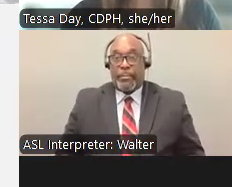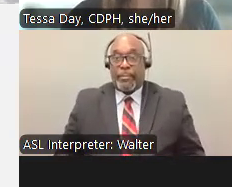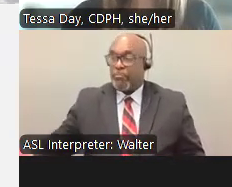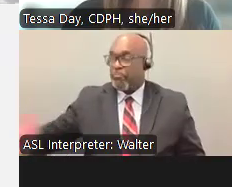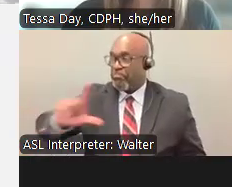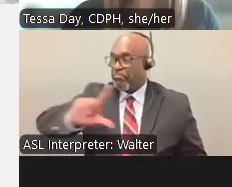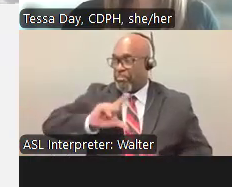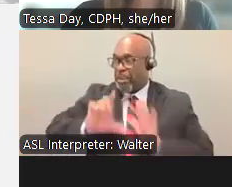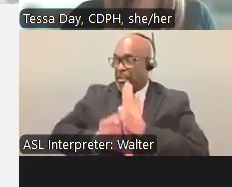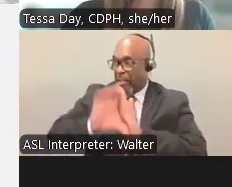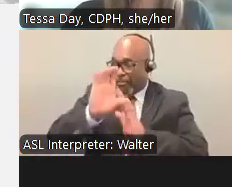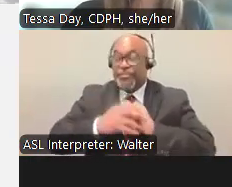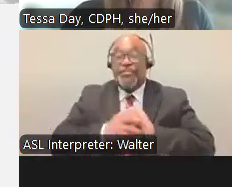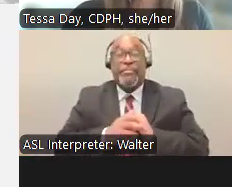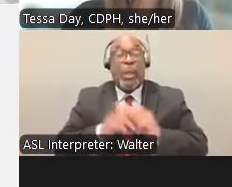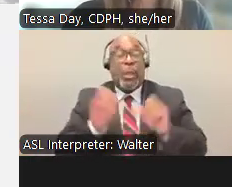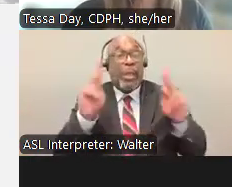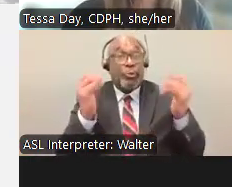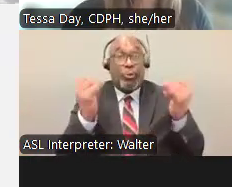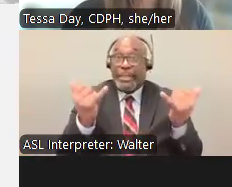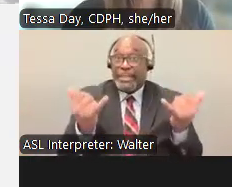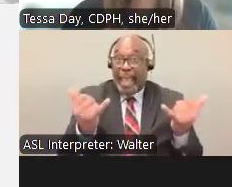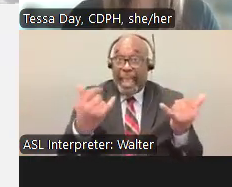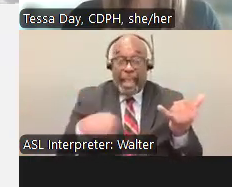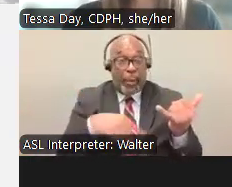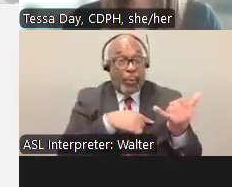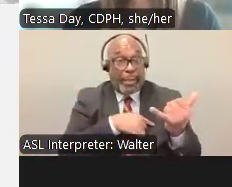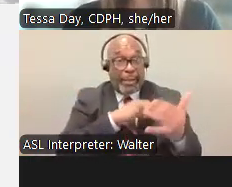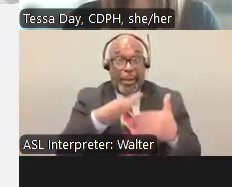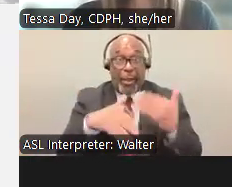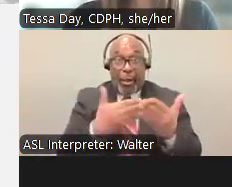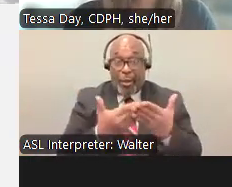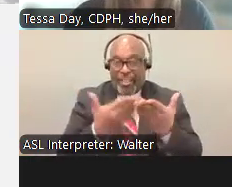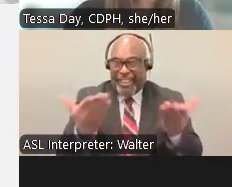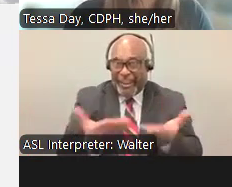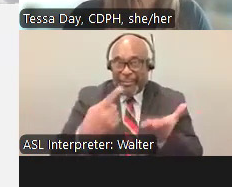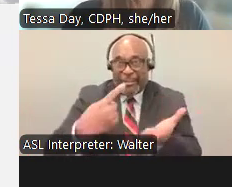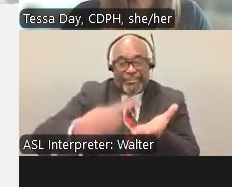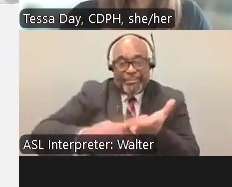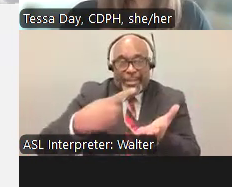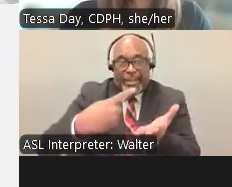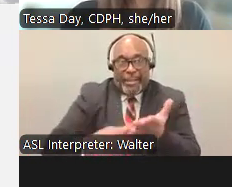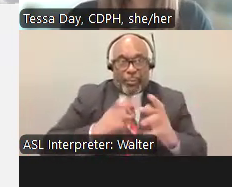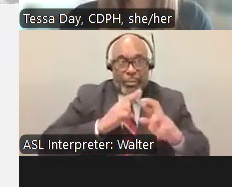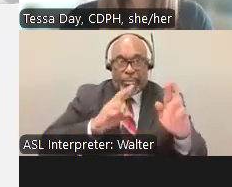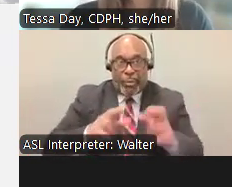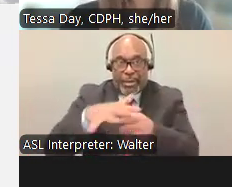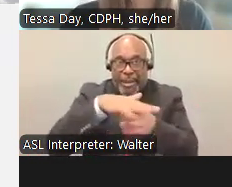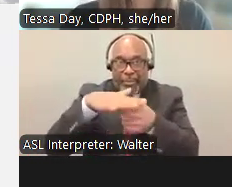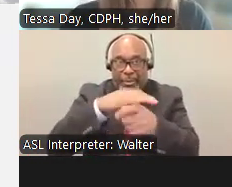13:16:59 Okay, so today we are here all 13:17:01 to talk about the report on 13:17:02 neighborhood conditions for 13:17:06 adults with disabilities in